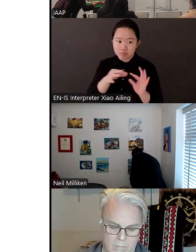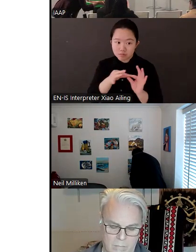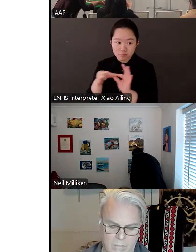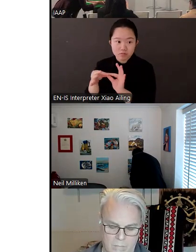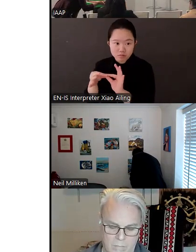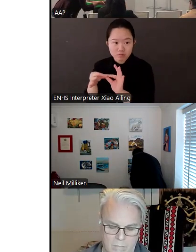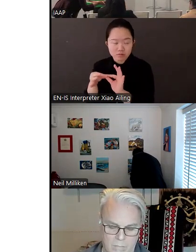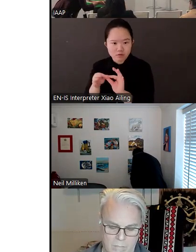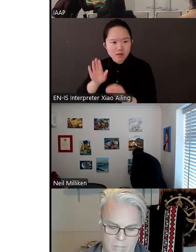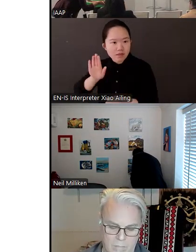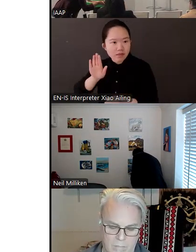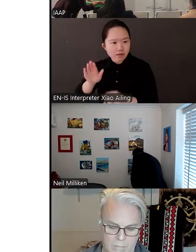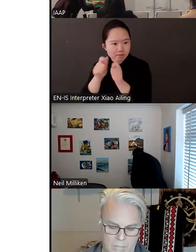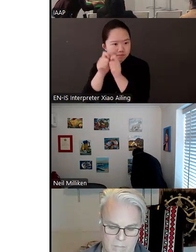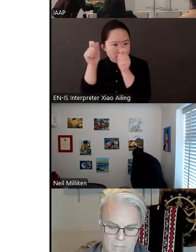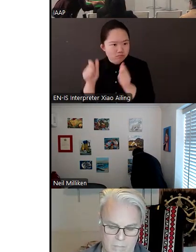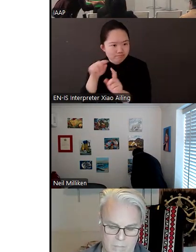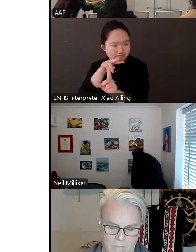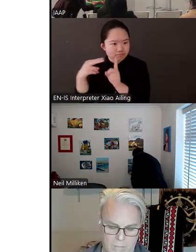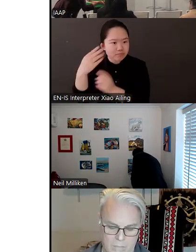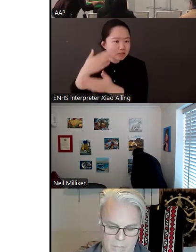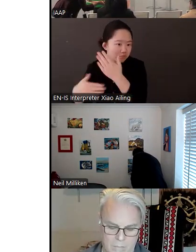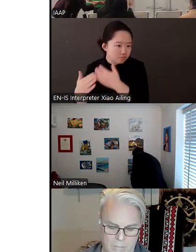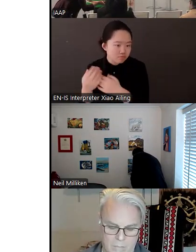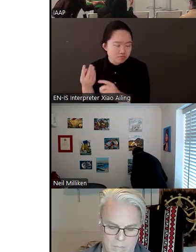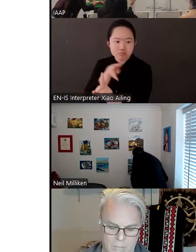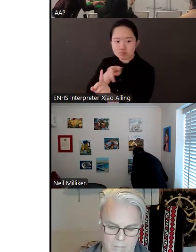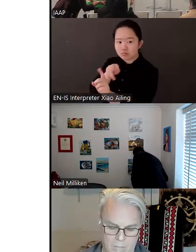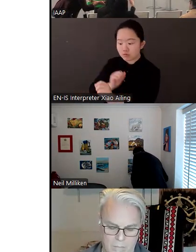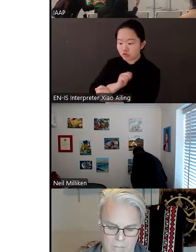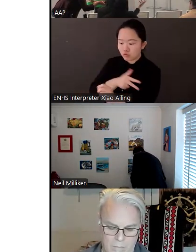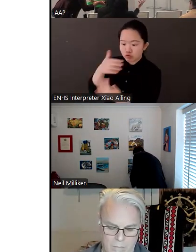This can fit in the charity model or something, but then, oh, like, there is this thing